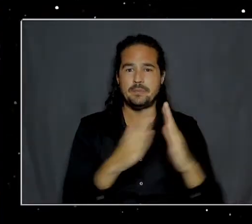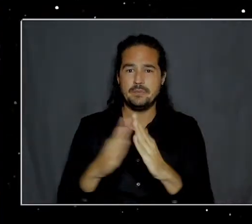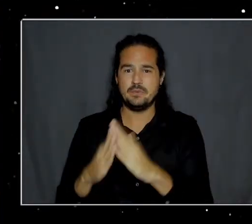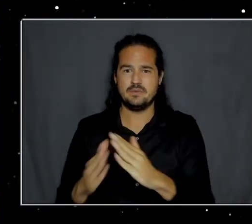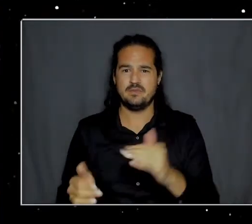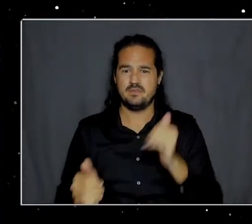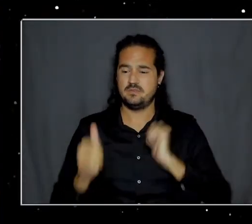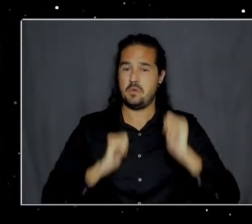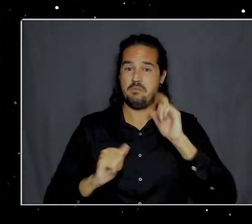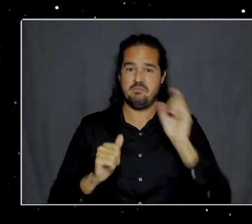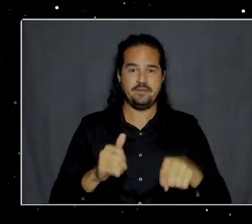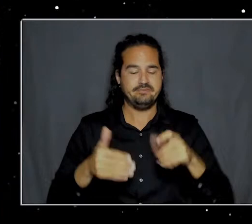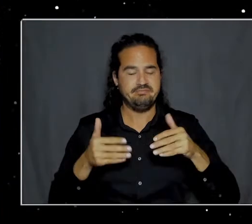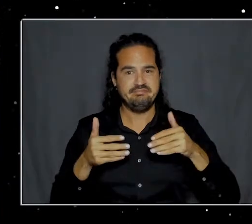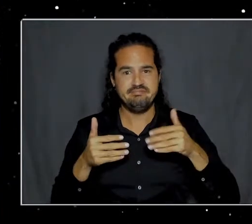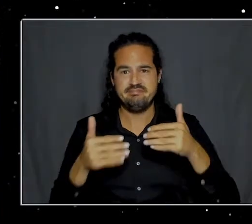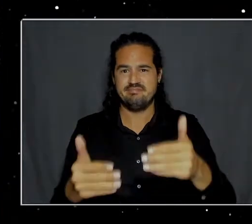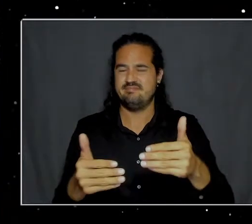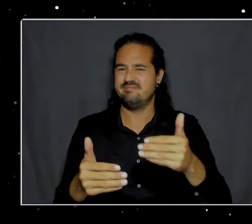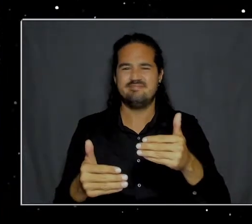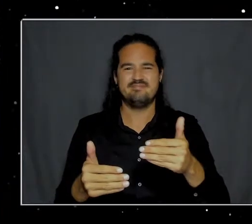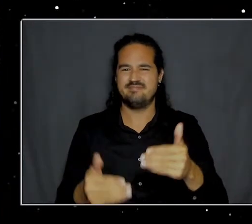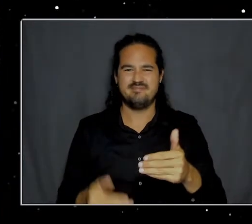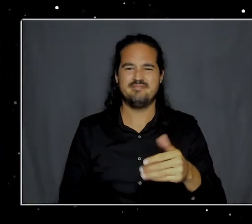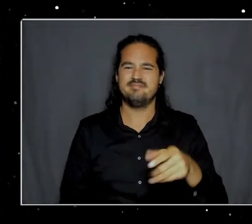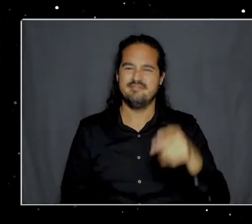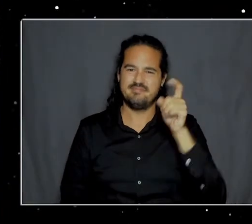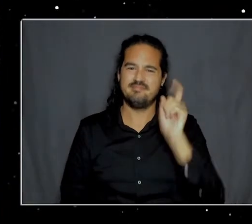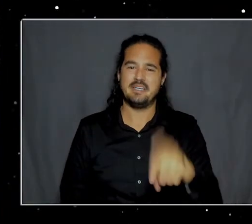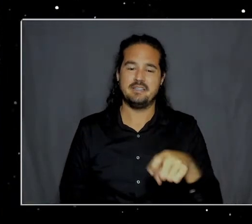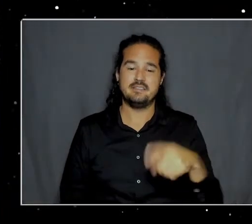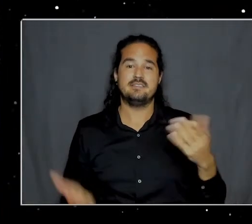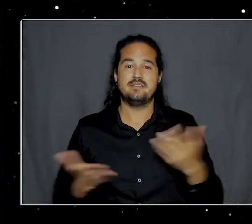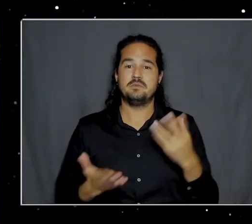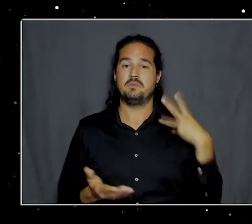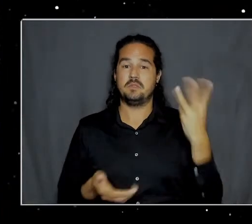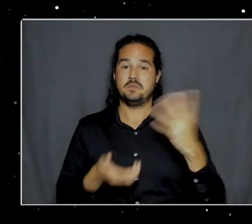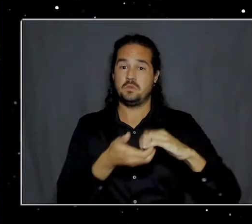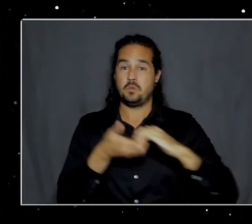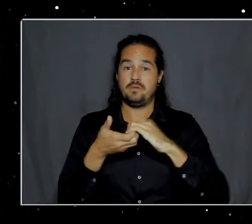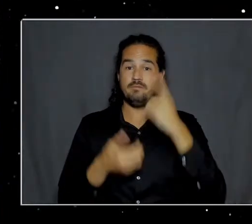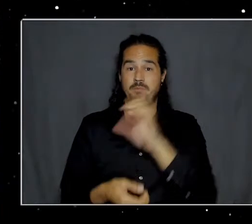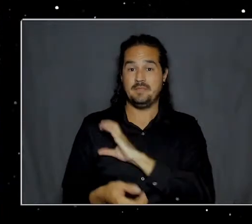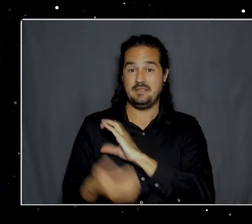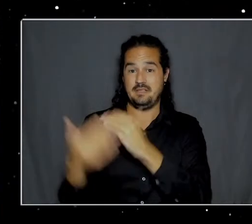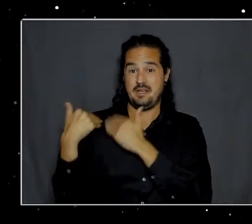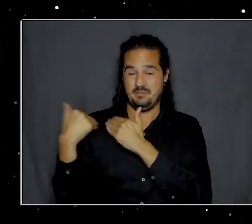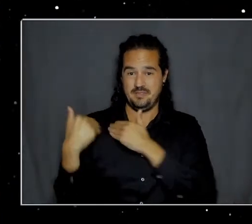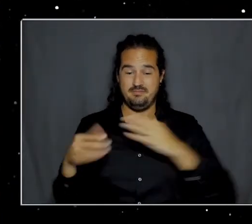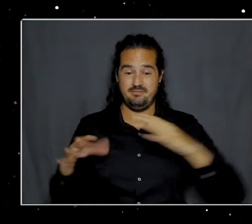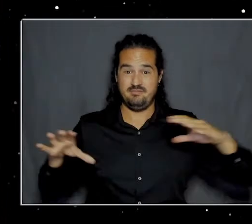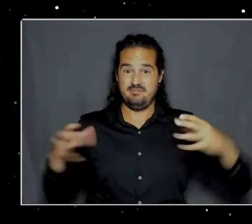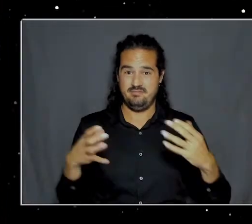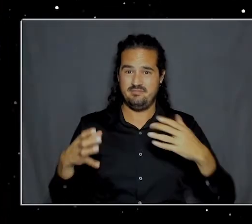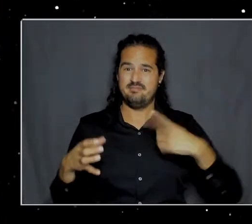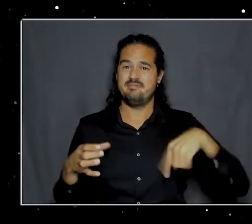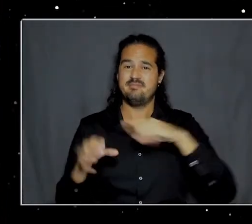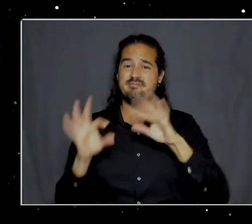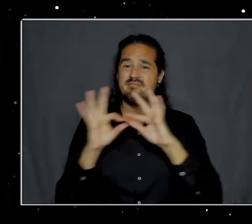ON. WE EITHER WASHINGTON COALITION FOR POLICE ACCOUNTABILITY, ARE A BLEND OF FAMILIES UNITED IN THE